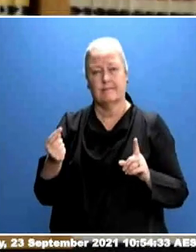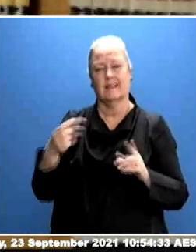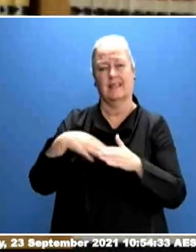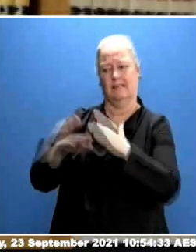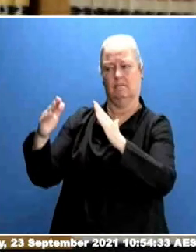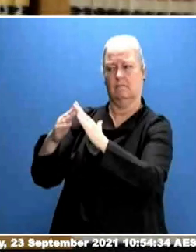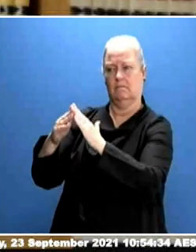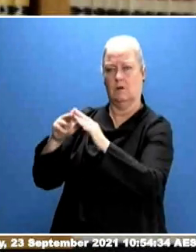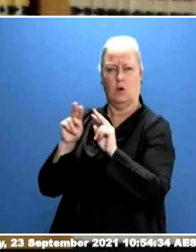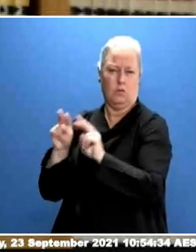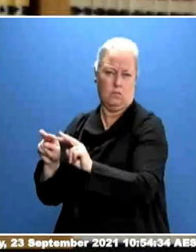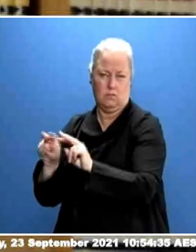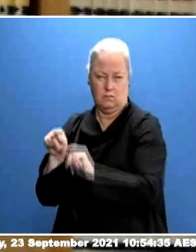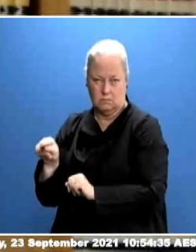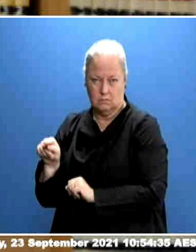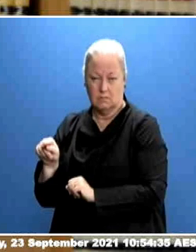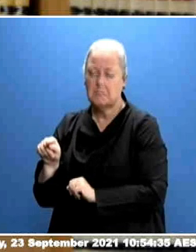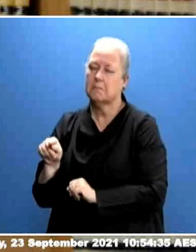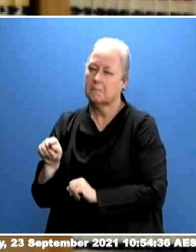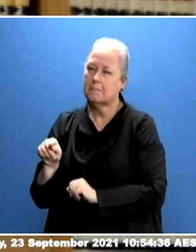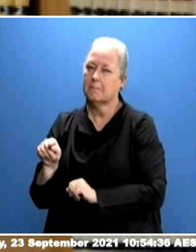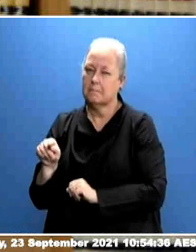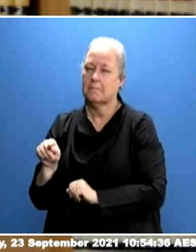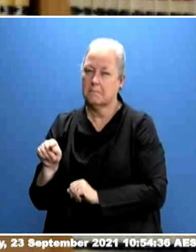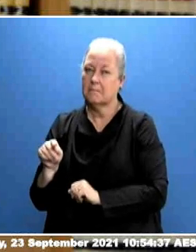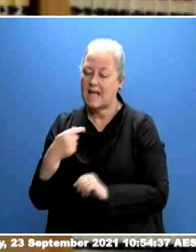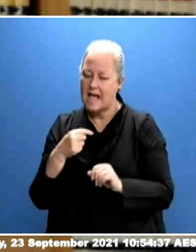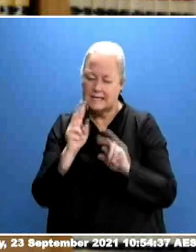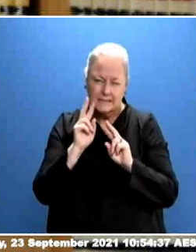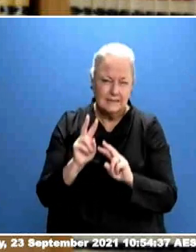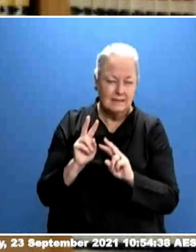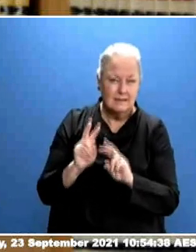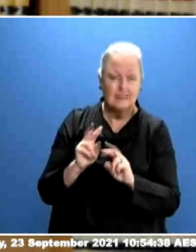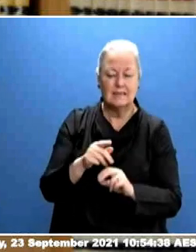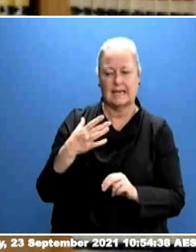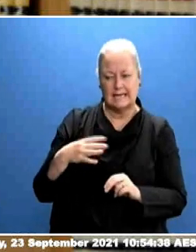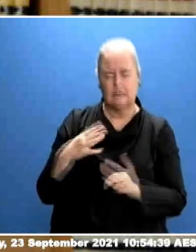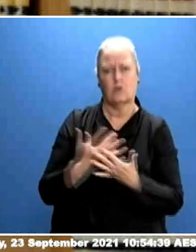that there is often a demand for there to be intensive placements